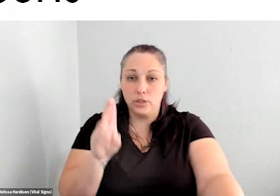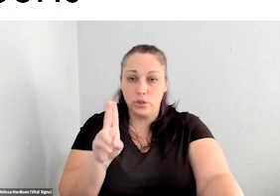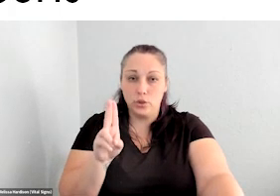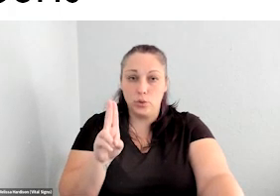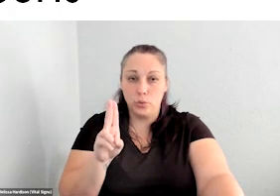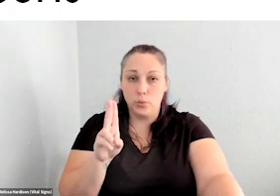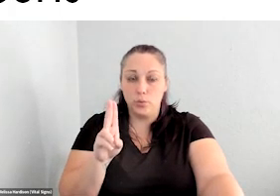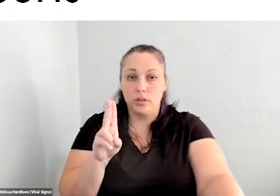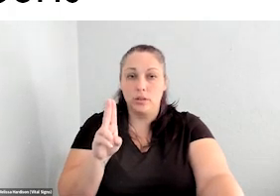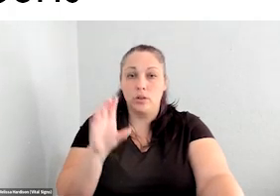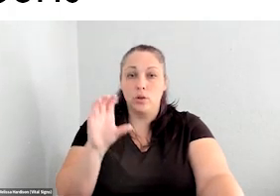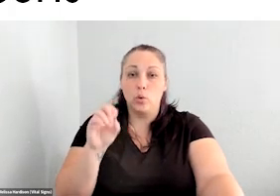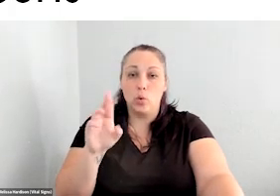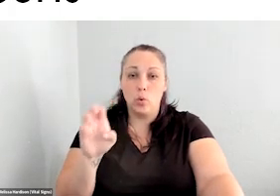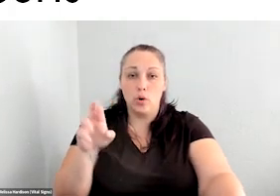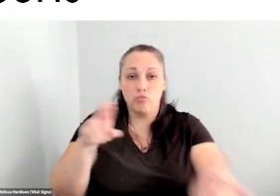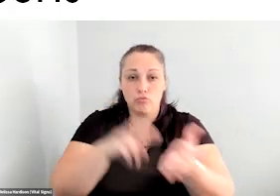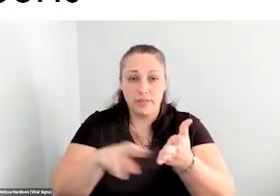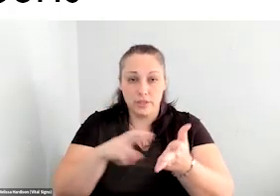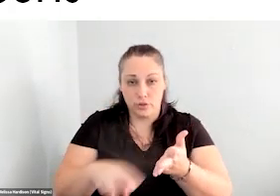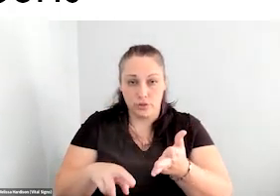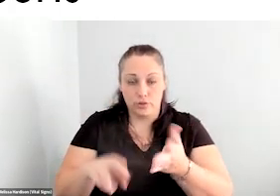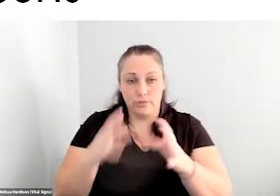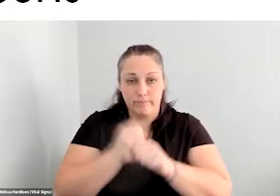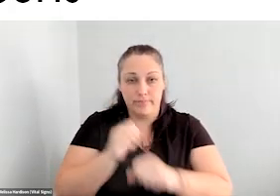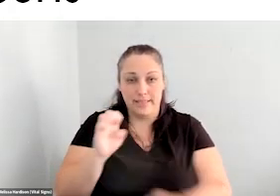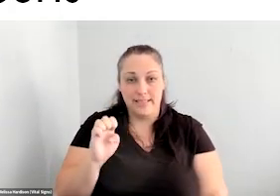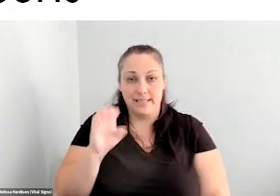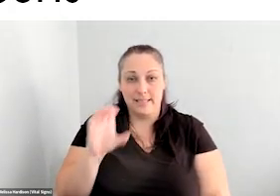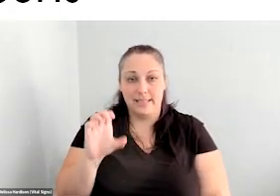invites proposals for fundamental research that advances knowledge in one